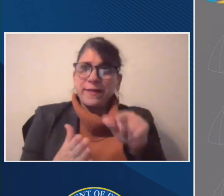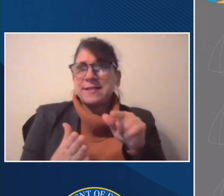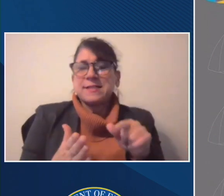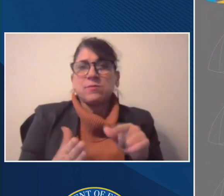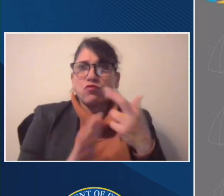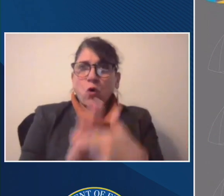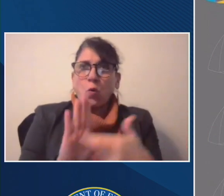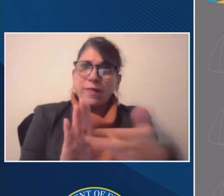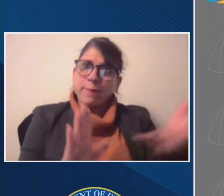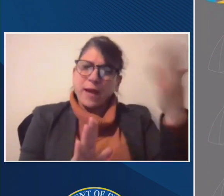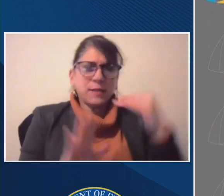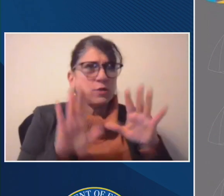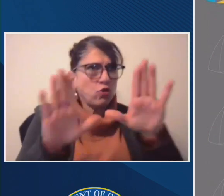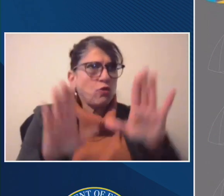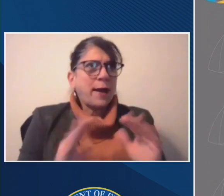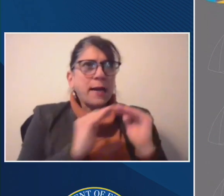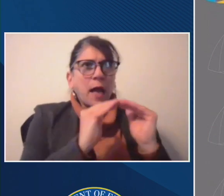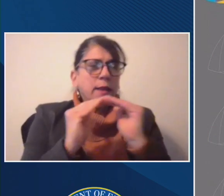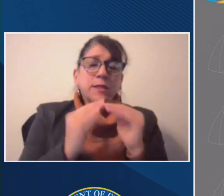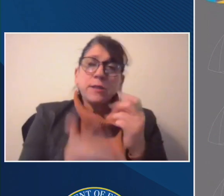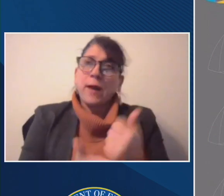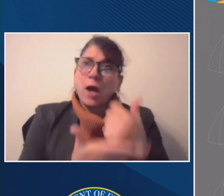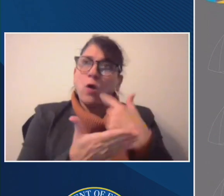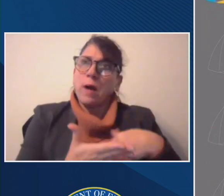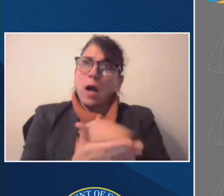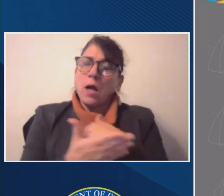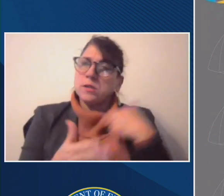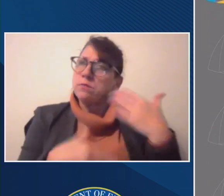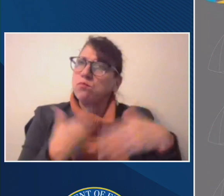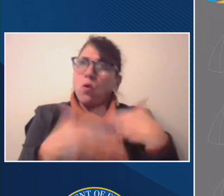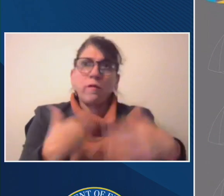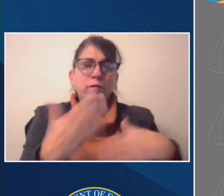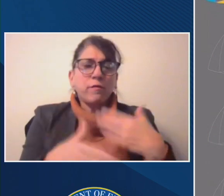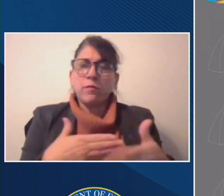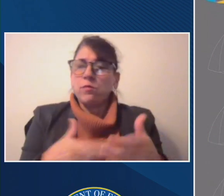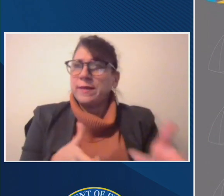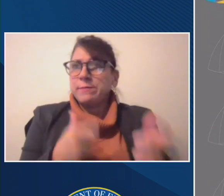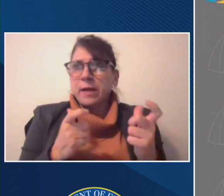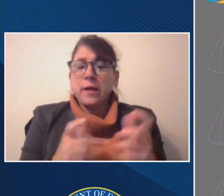And I think would help us move with due diligence. I think we do have a couple of